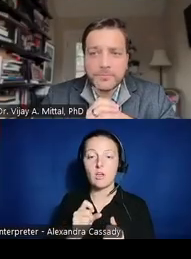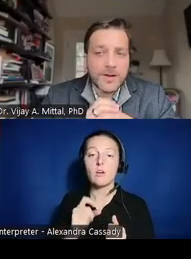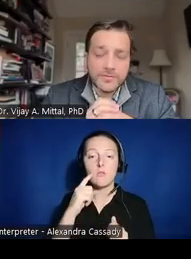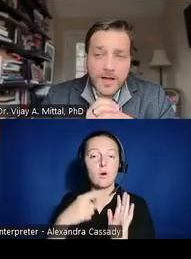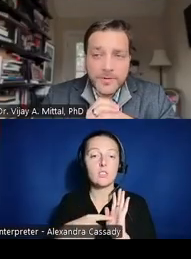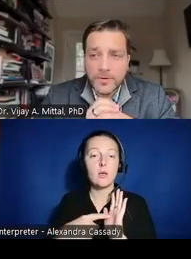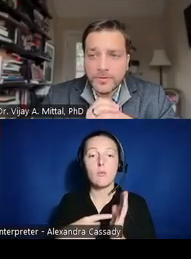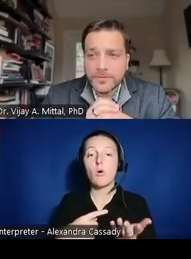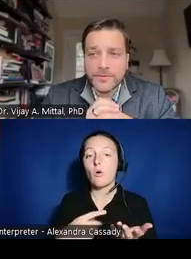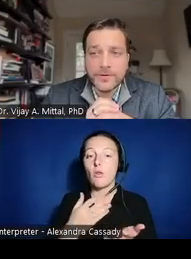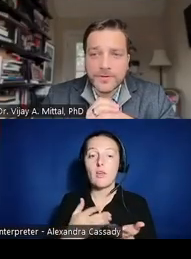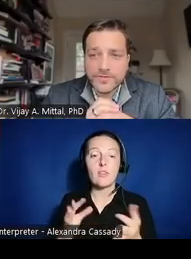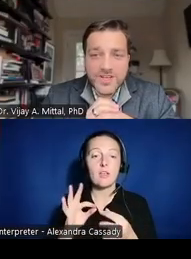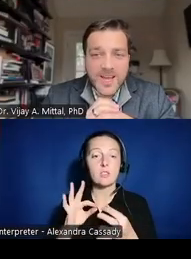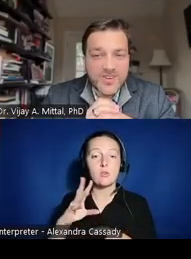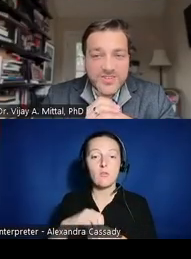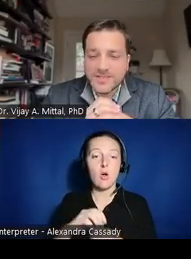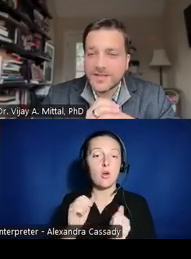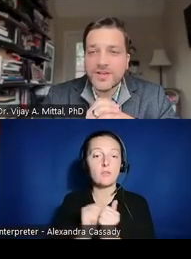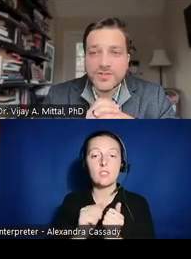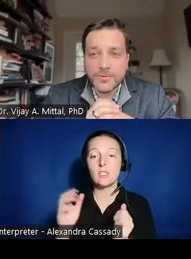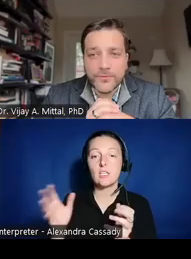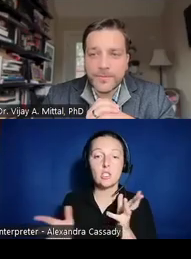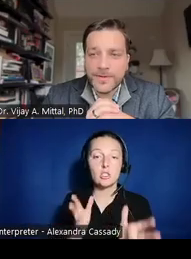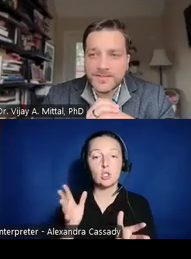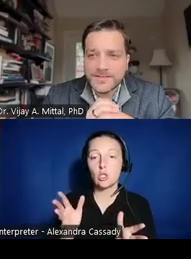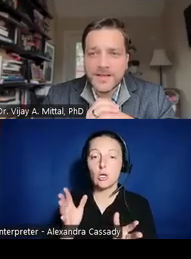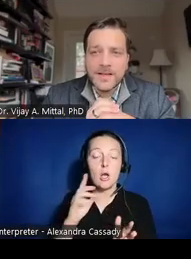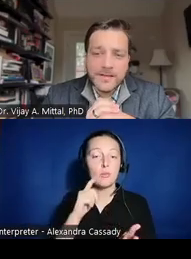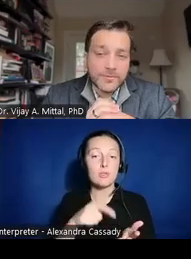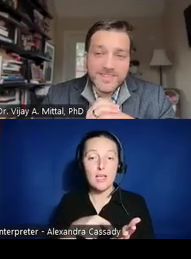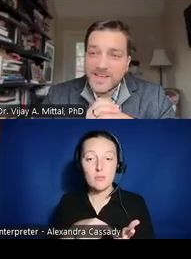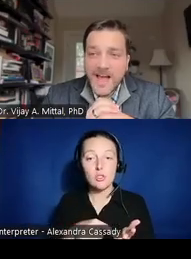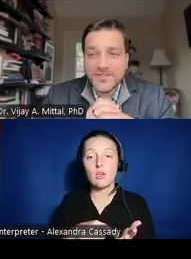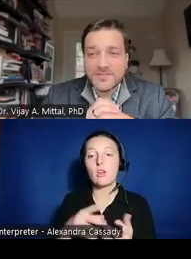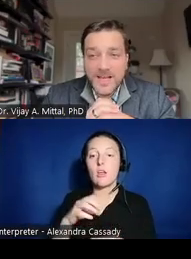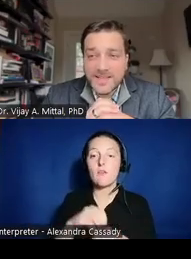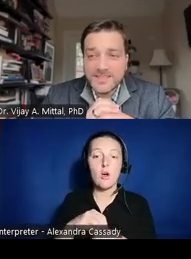parietal lobule inferior frontal gyrus and gesture performance. You see action planning